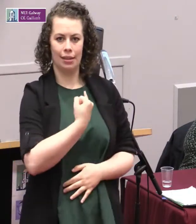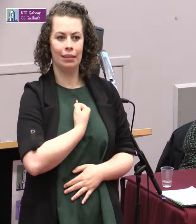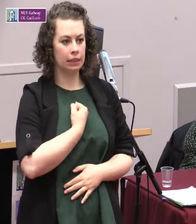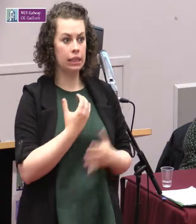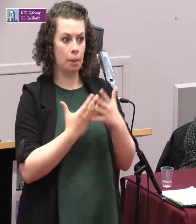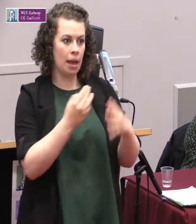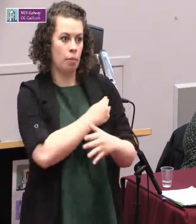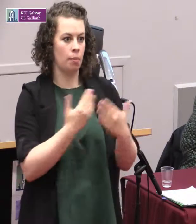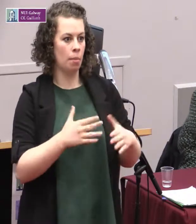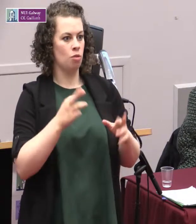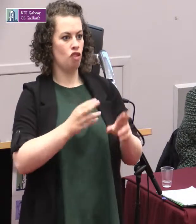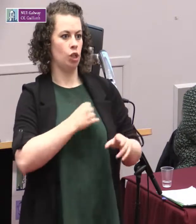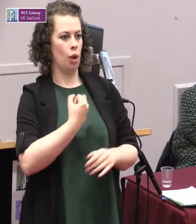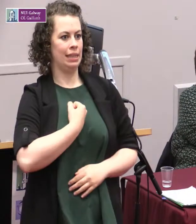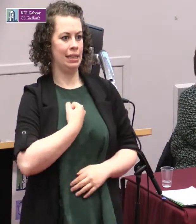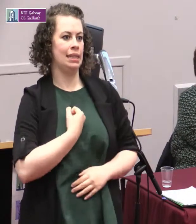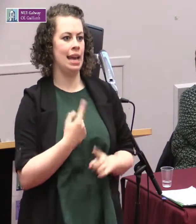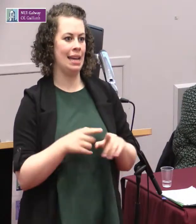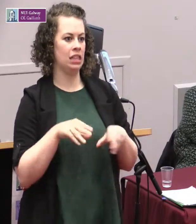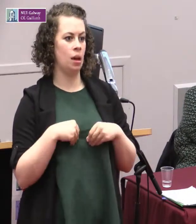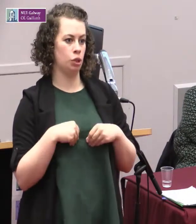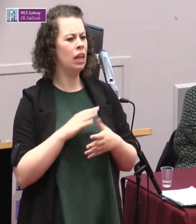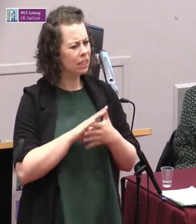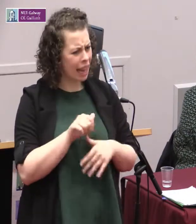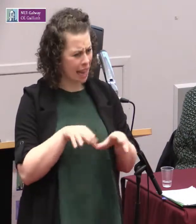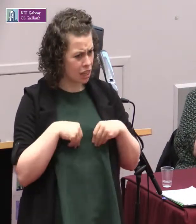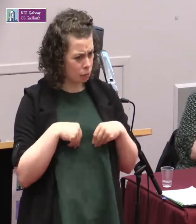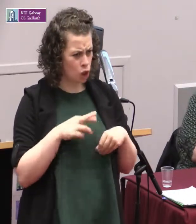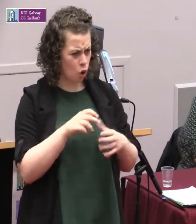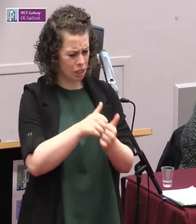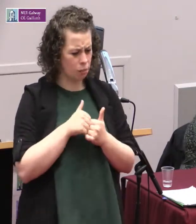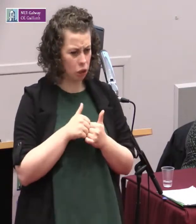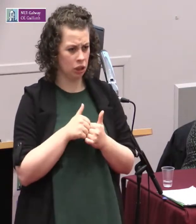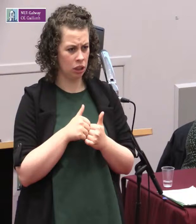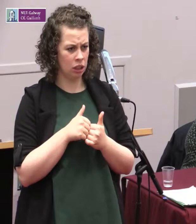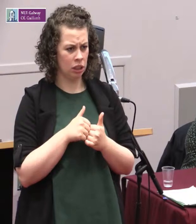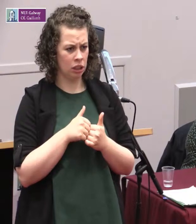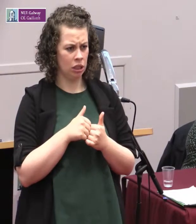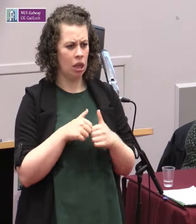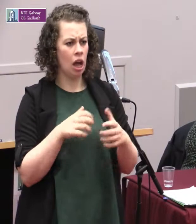I hope somebody is going to talk about that.